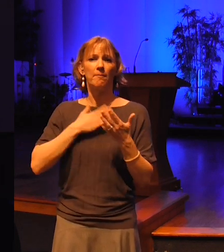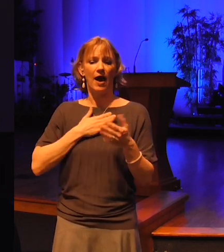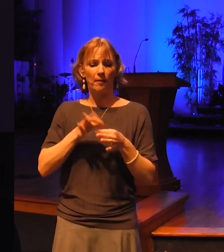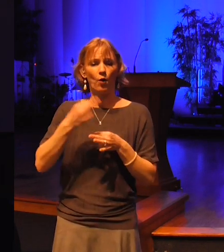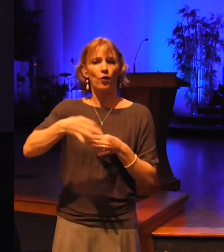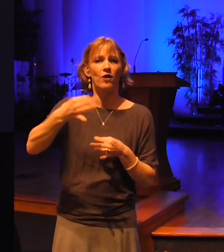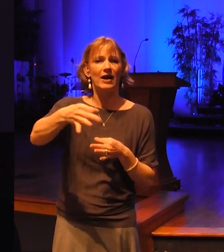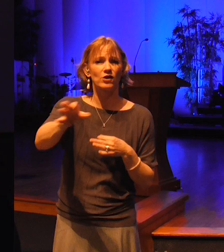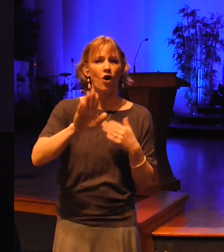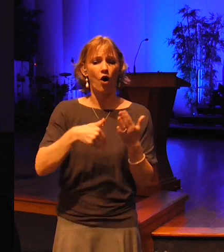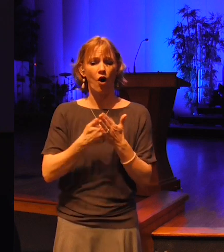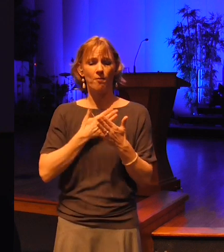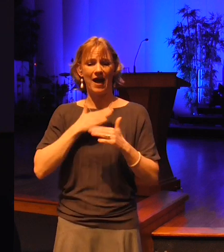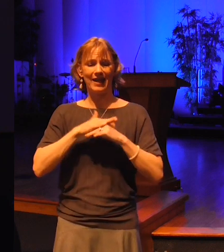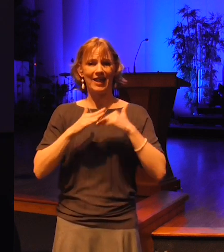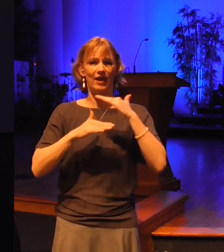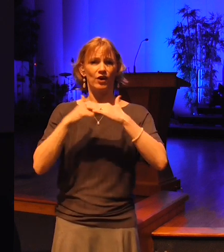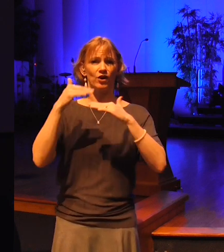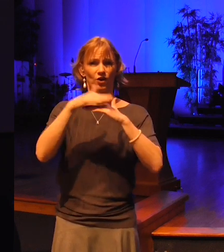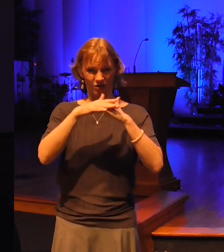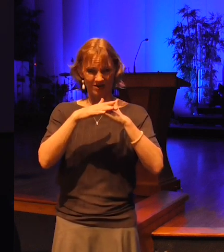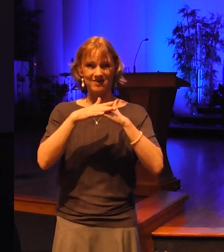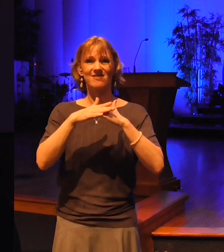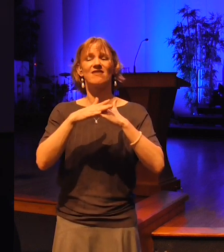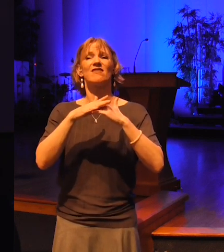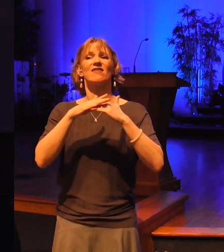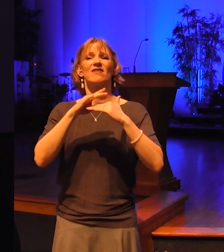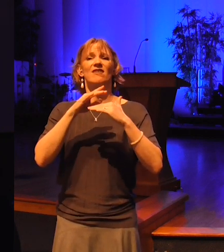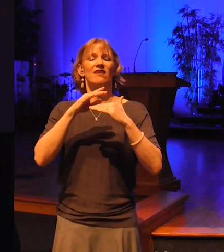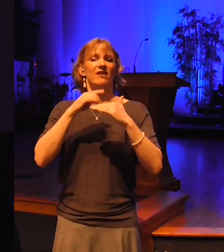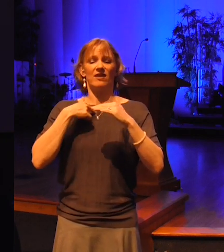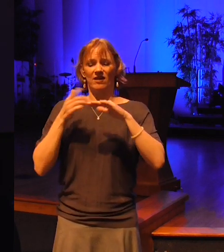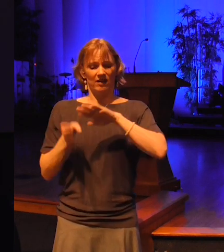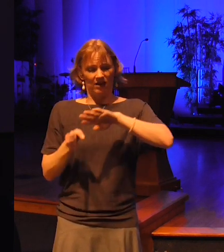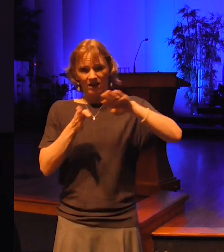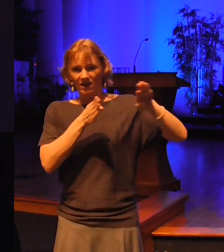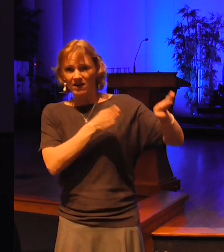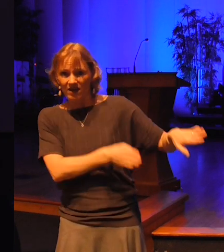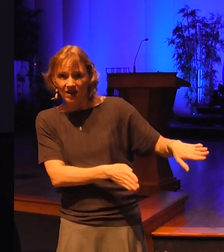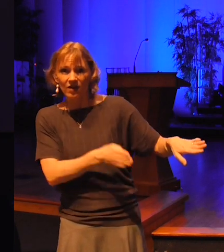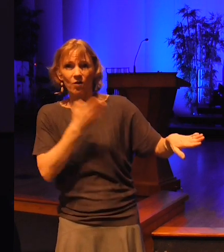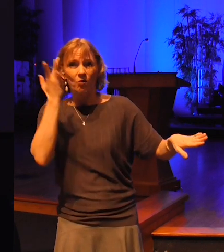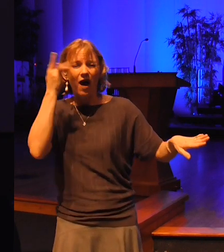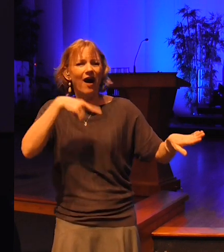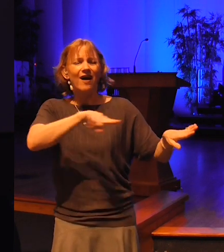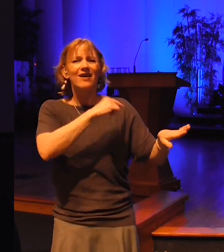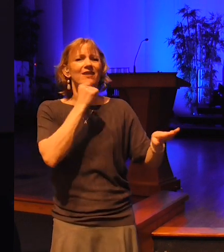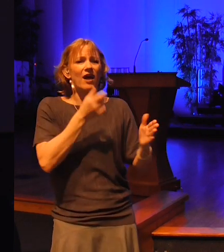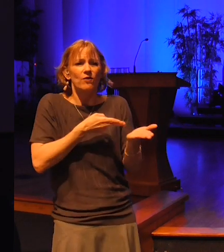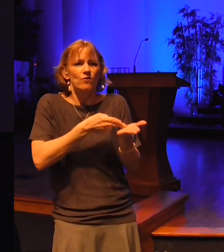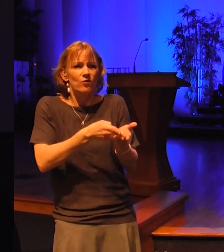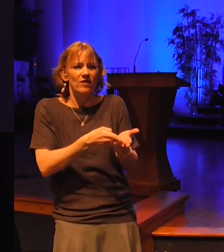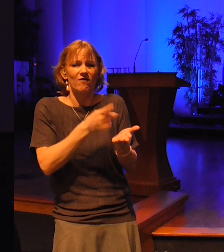not be be torn aunder because they are not real in the truth of what you are and I allow the truth